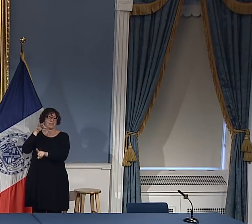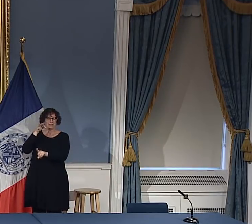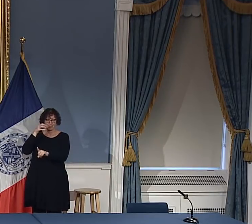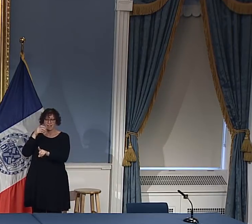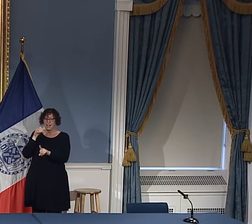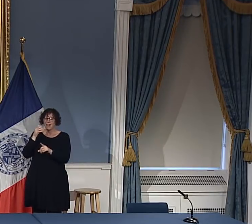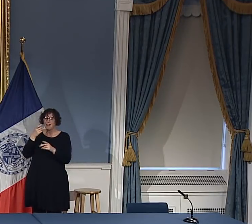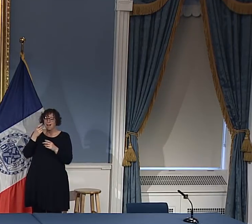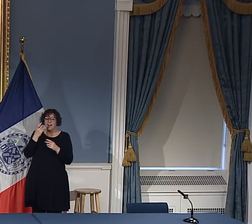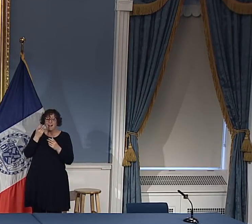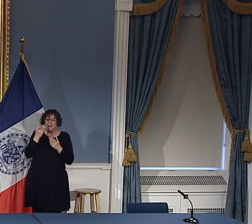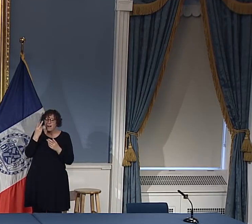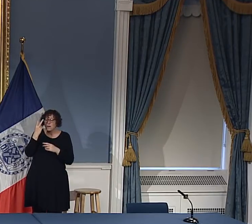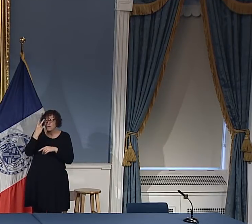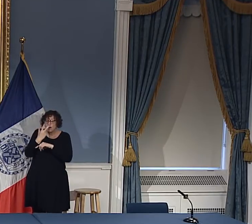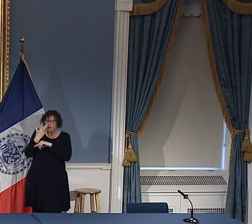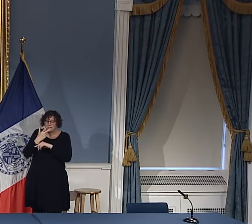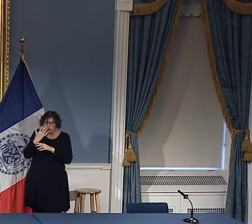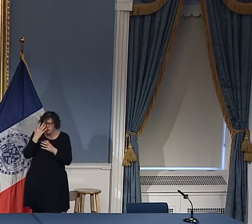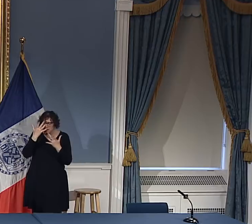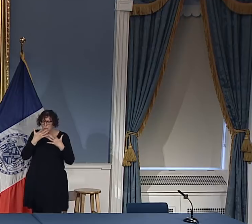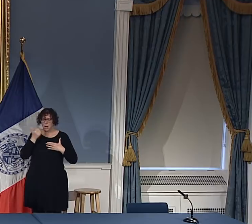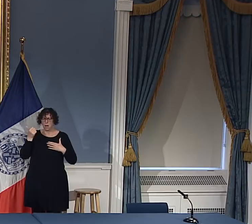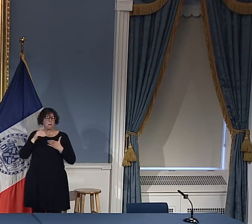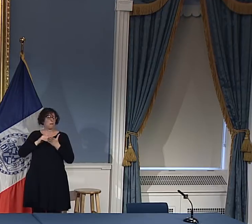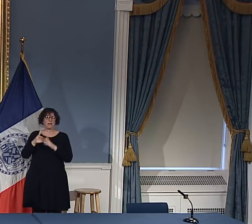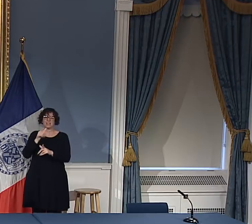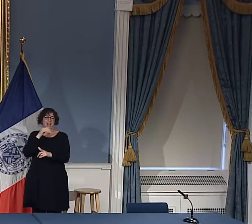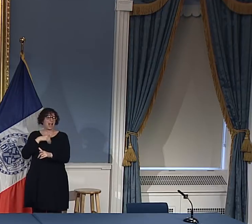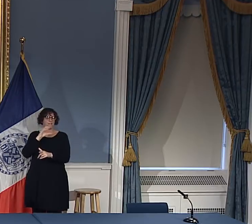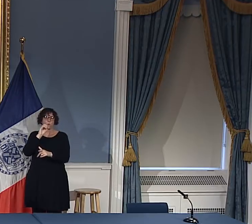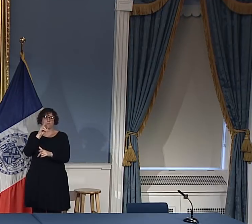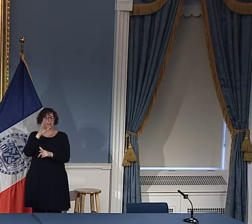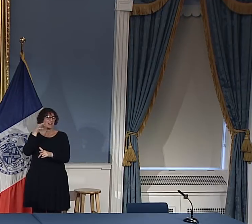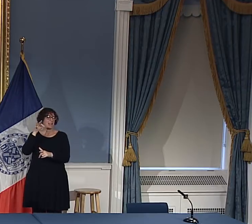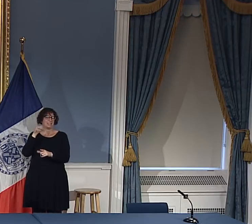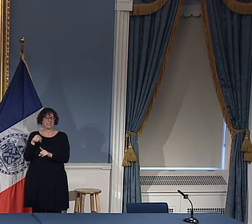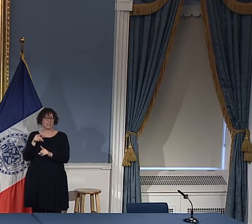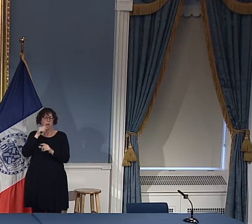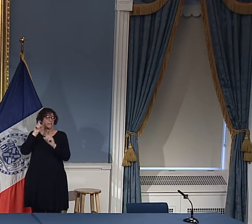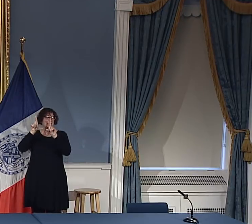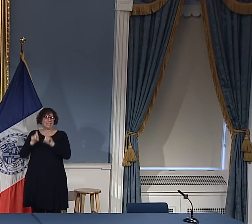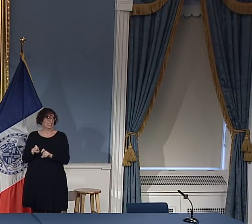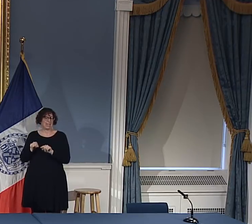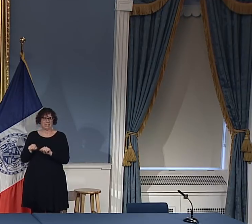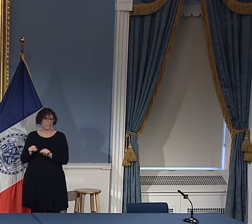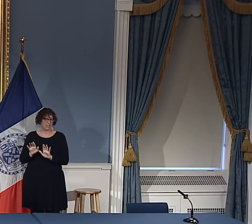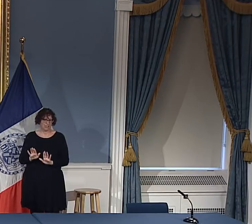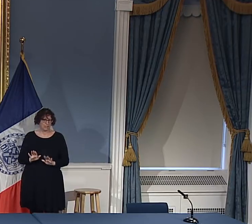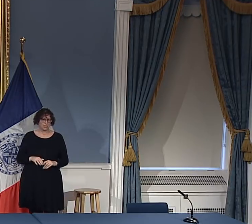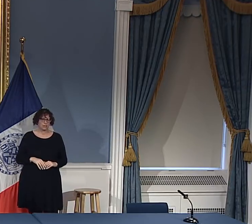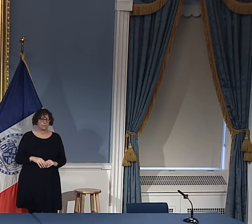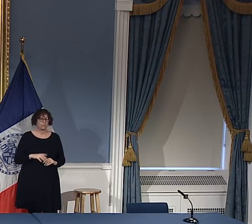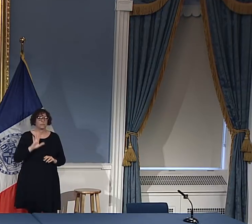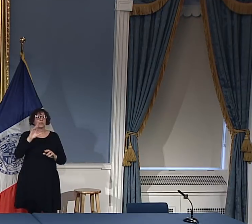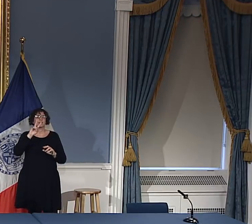THANK YOU. MR. MAYOR, I WAND TETO -- YOU